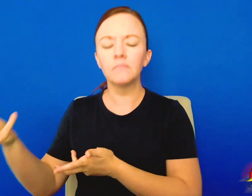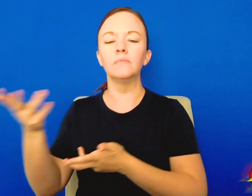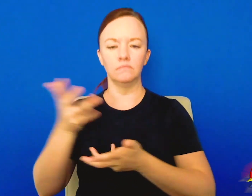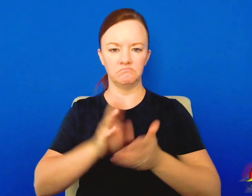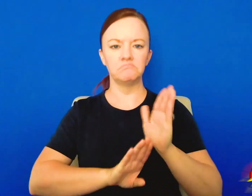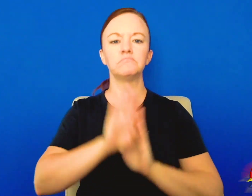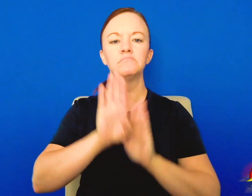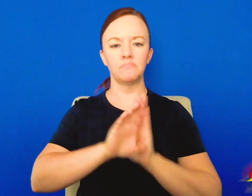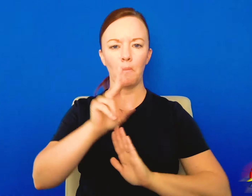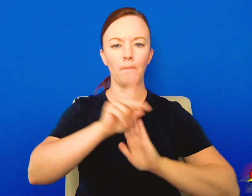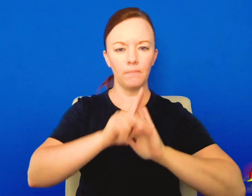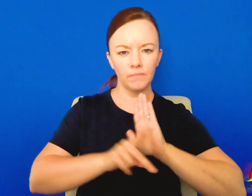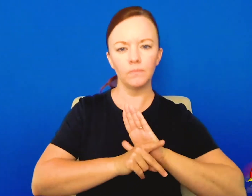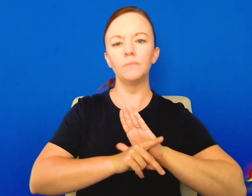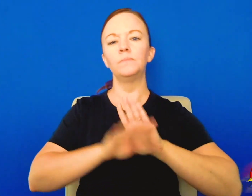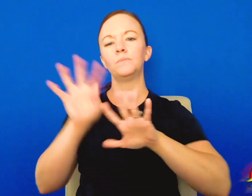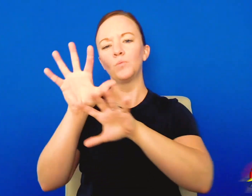PRACTICES, AND PROCEDURES.